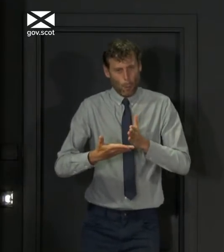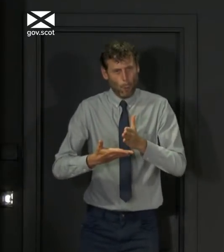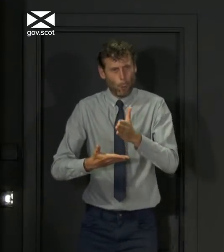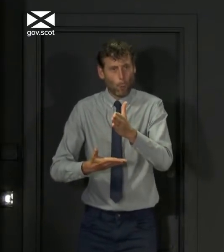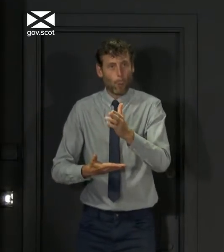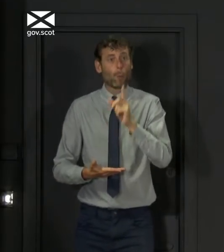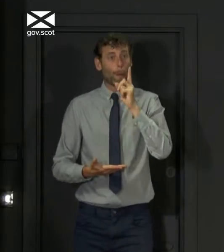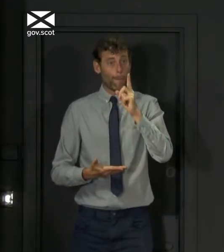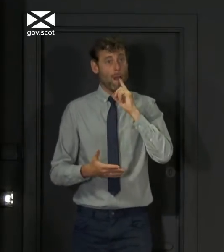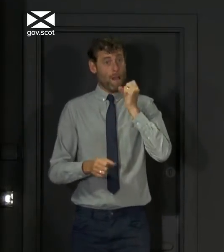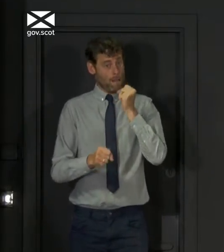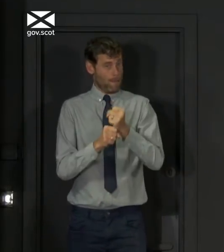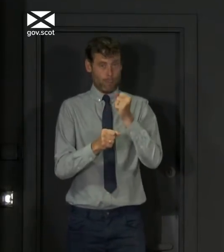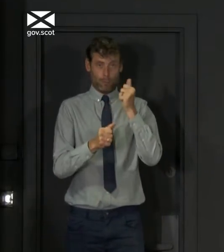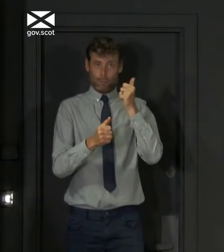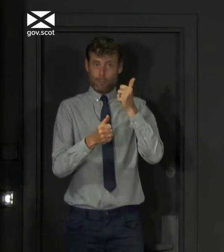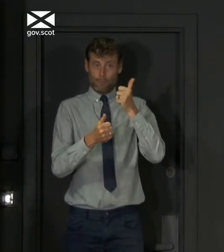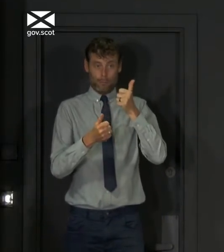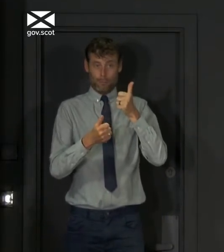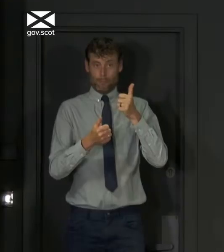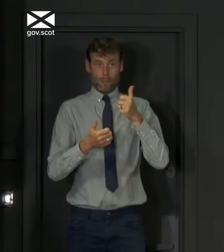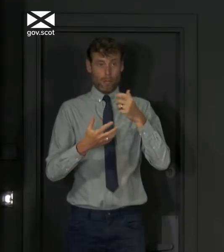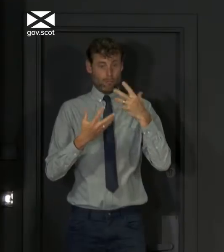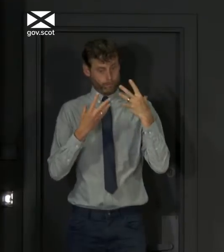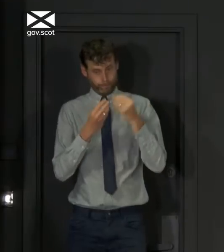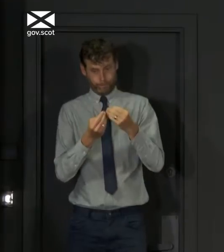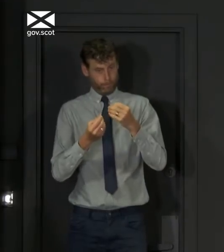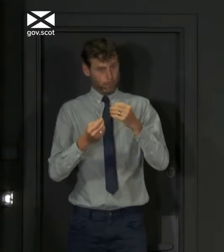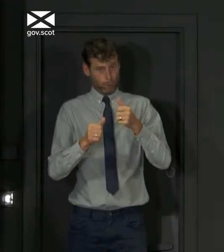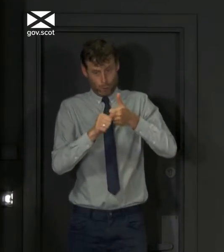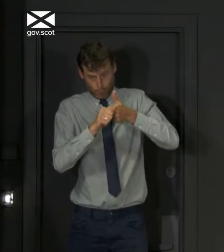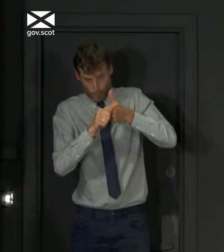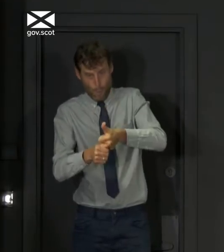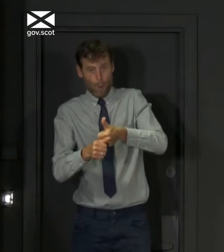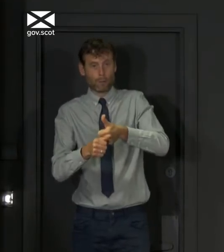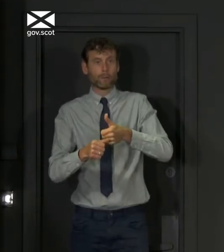is full square behind not just the theatre sector but arts and culture generally because